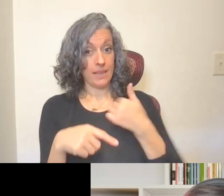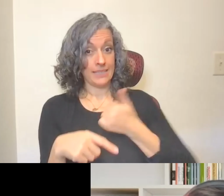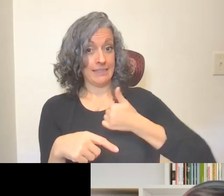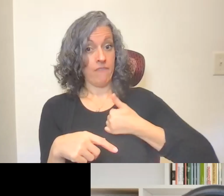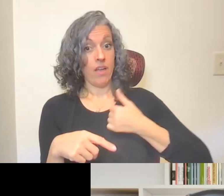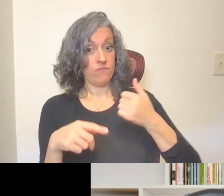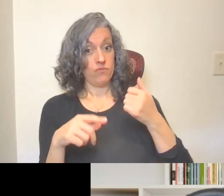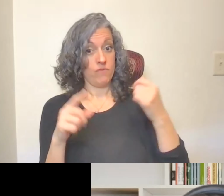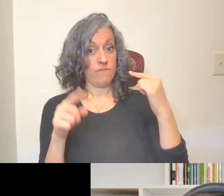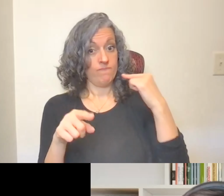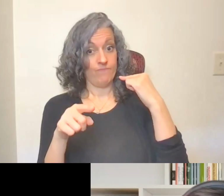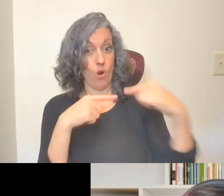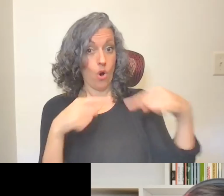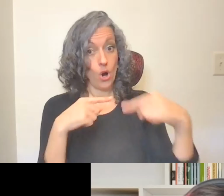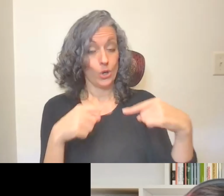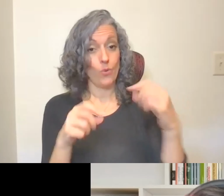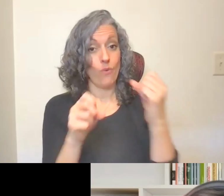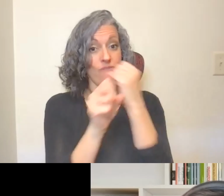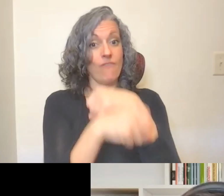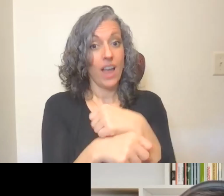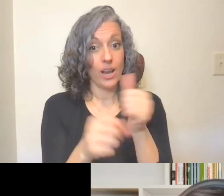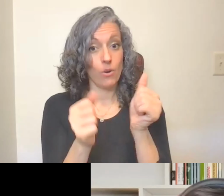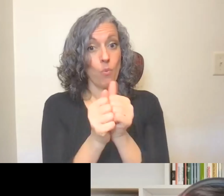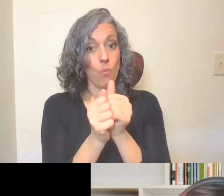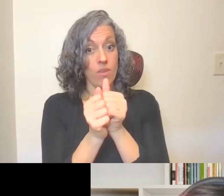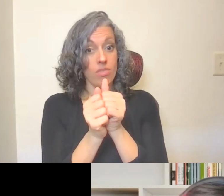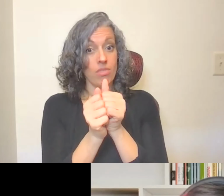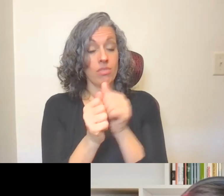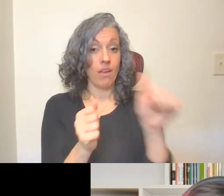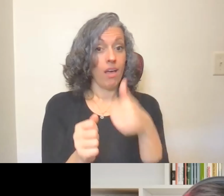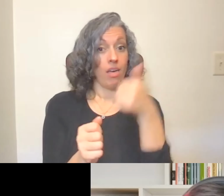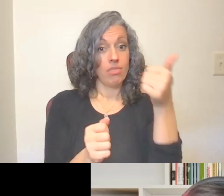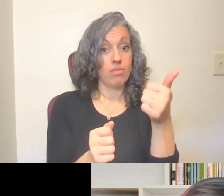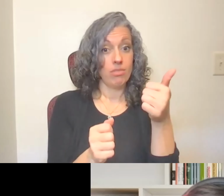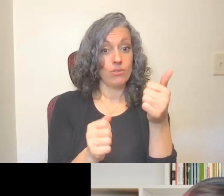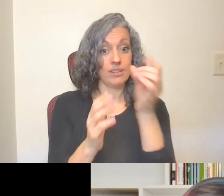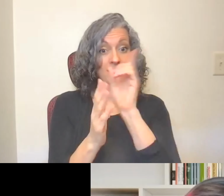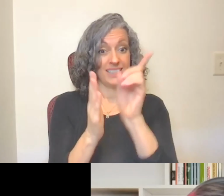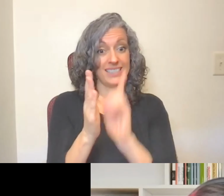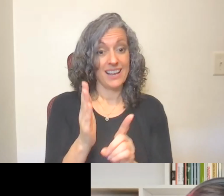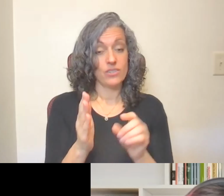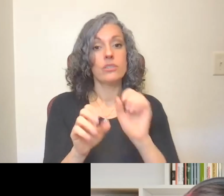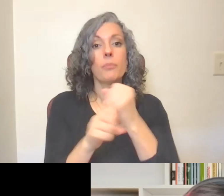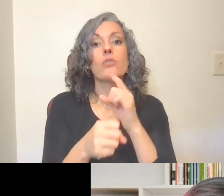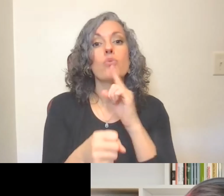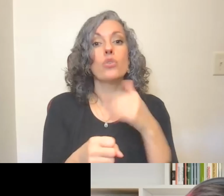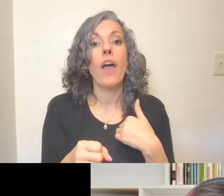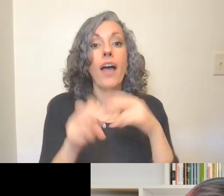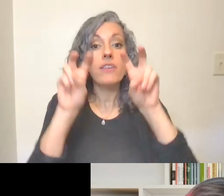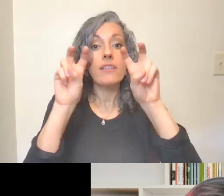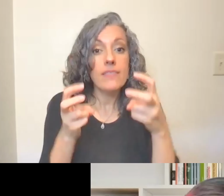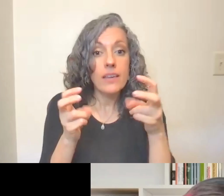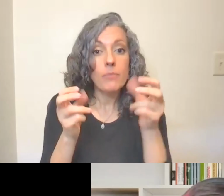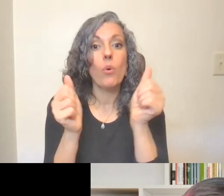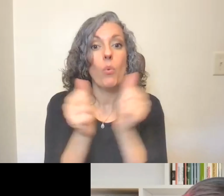a name and like to make sure that you have the label that goes with the input. As I was like,